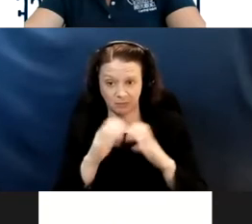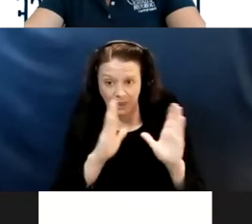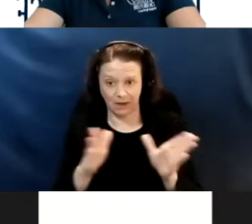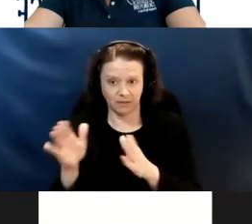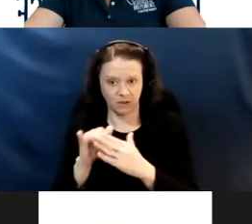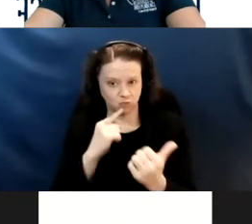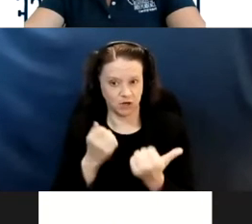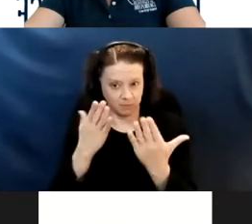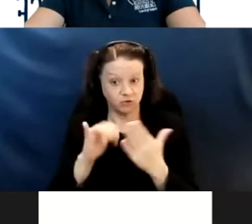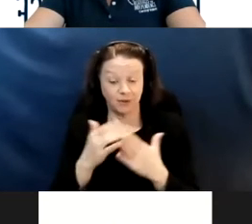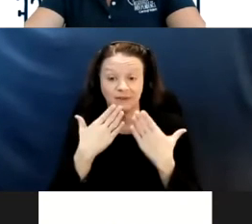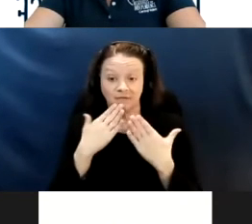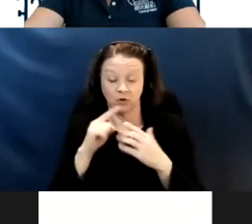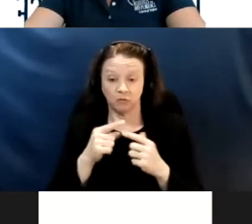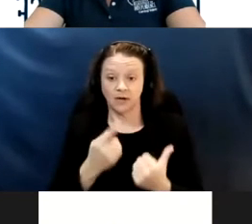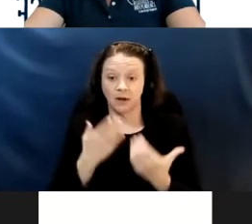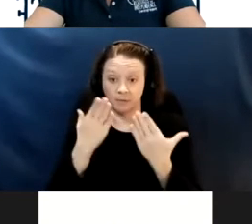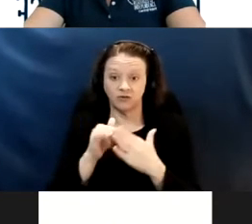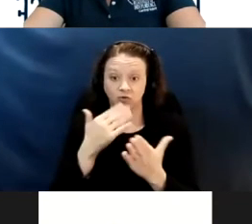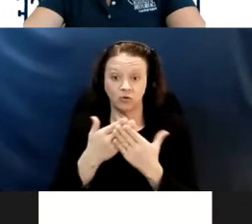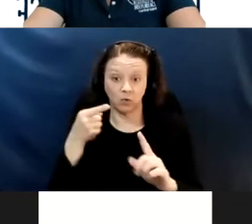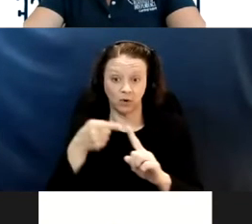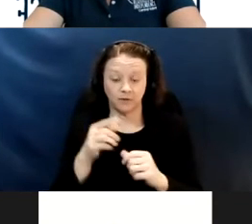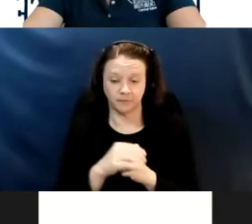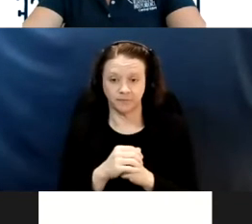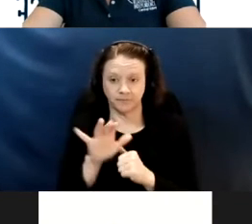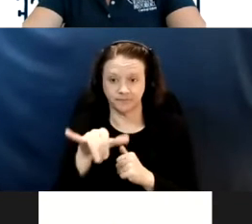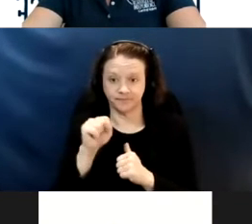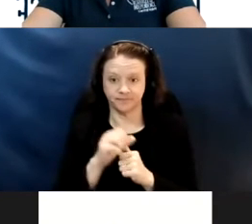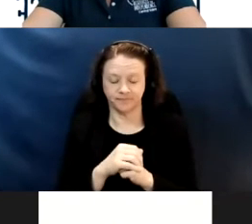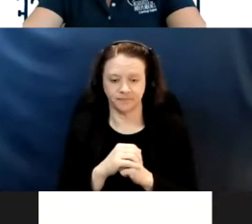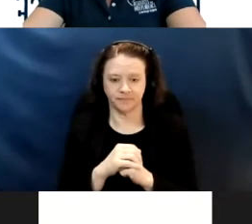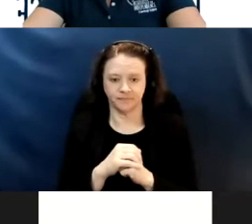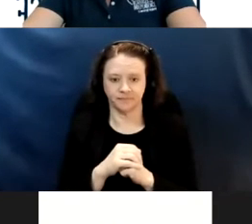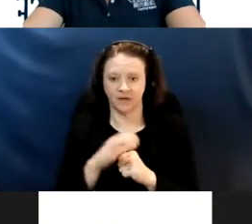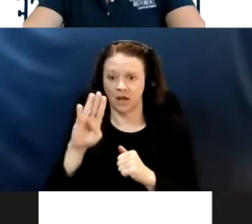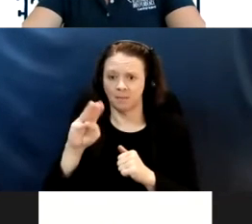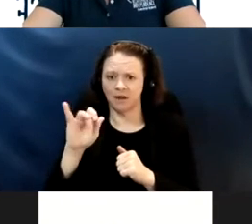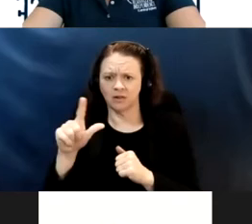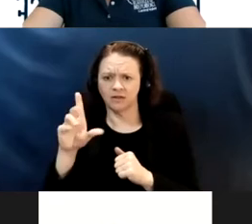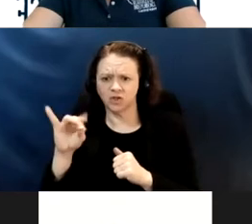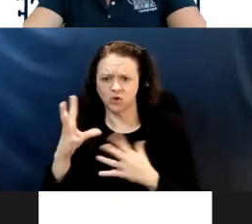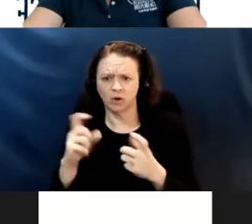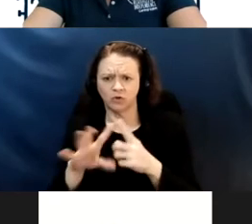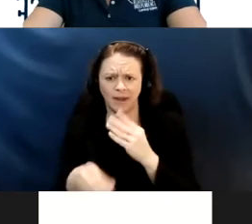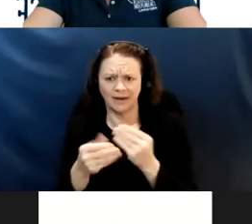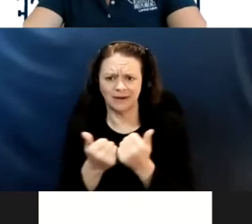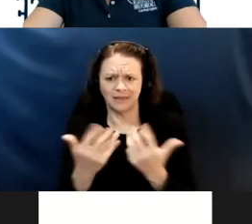So thank you for bringing that up. That's a very good point, yes. Michael, did you have something you wanted to add also?